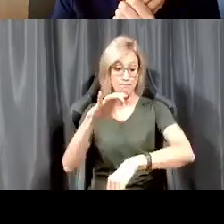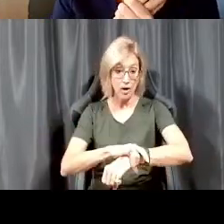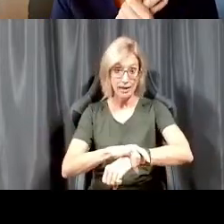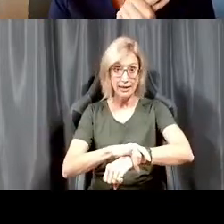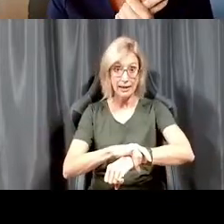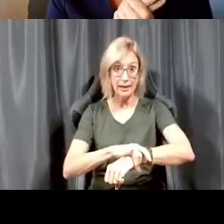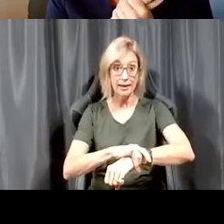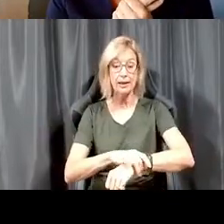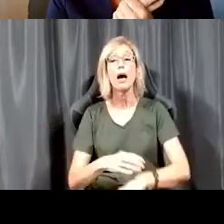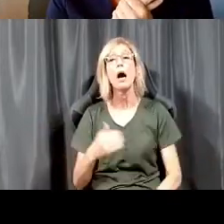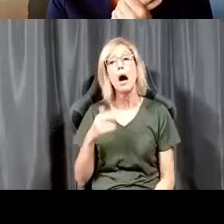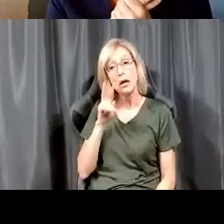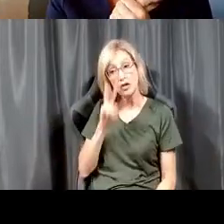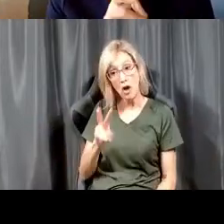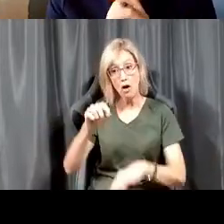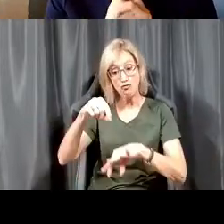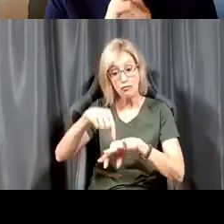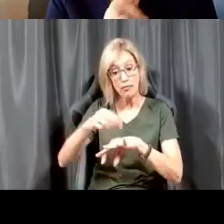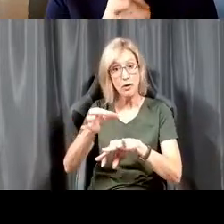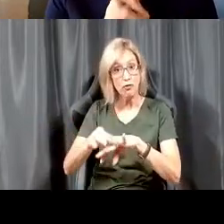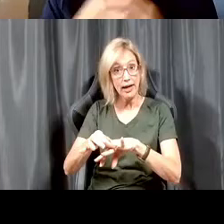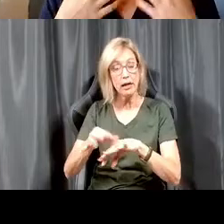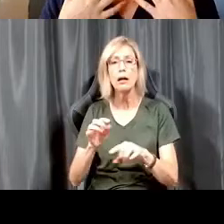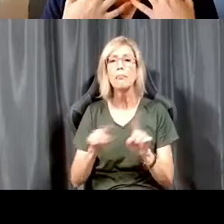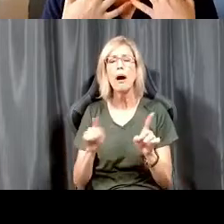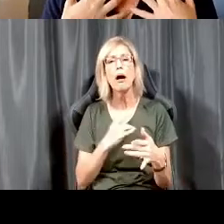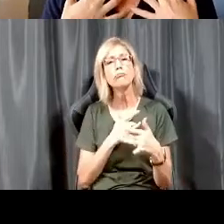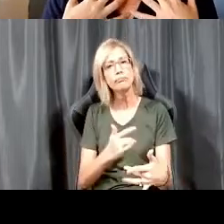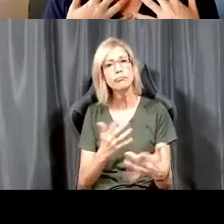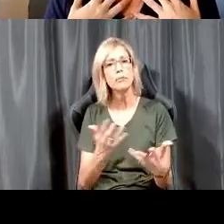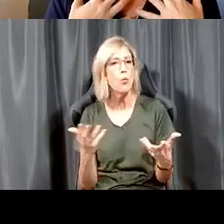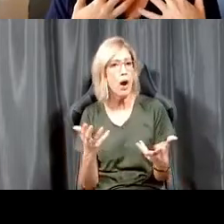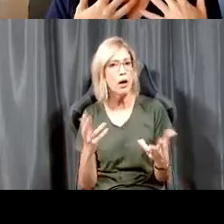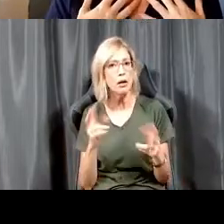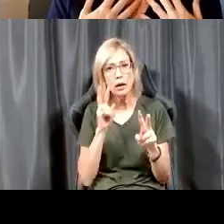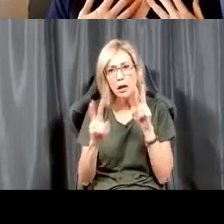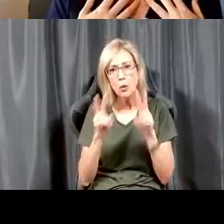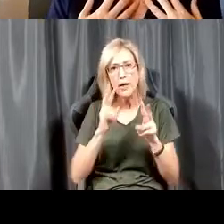I have seen rings. But typically, we see pendants and necklaces.